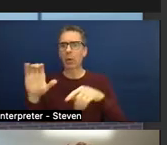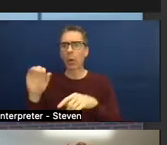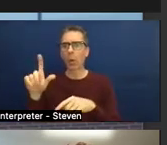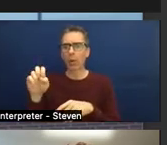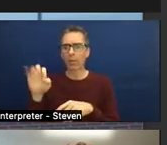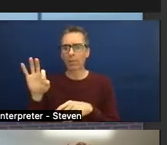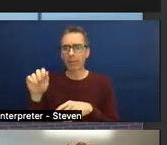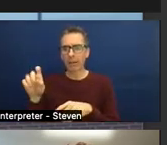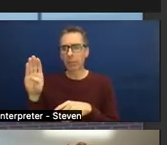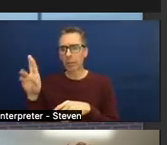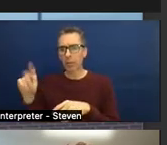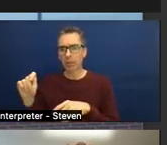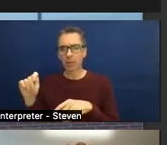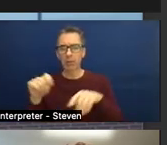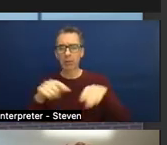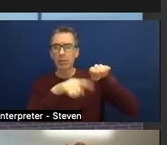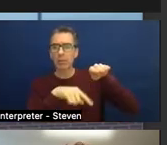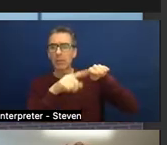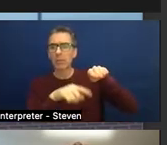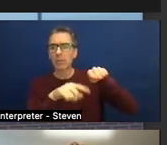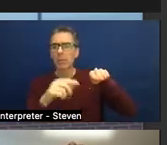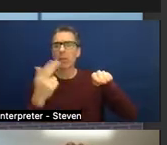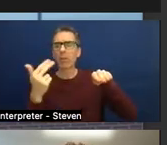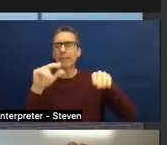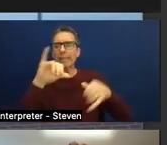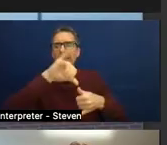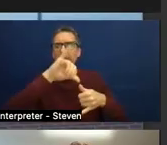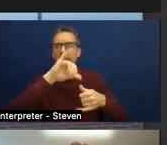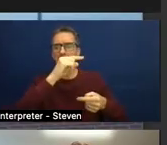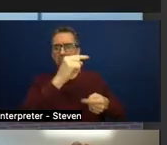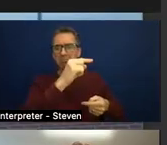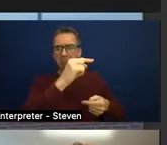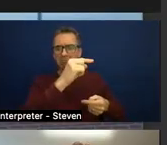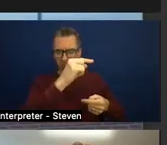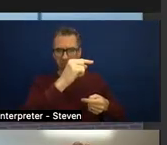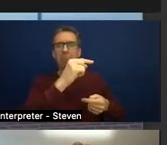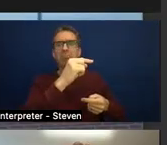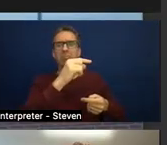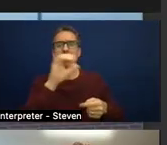So about 13 inches, so near level. And this is the station canopy architecture